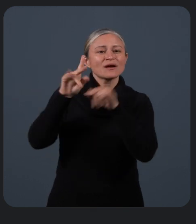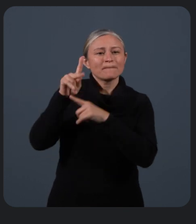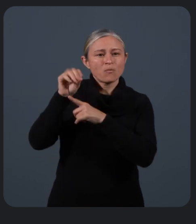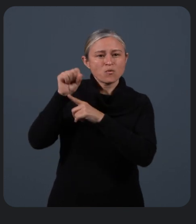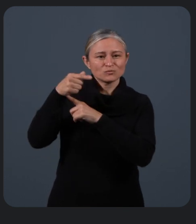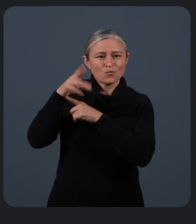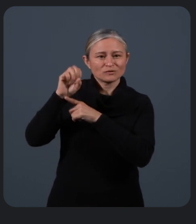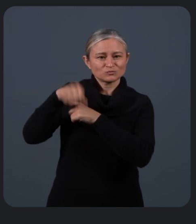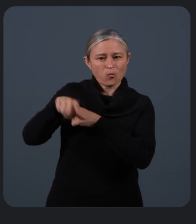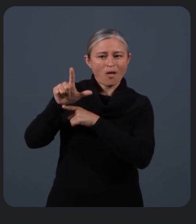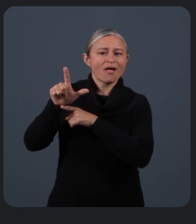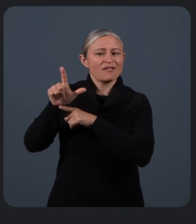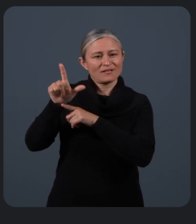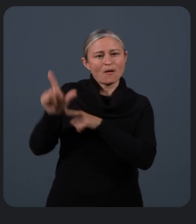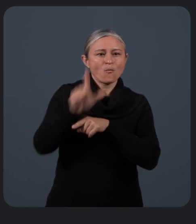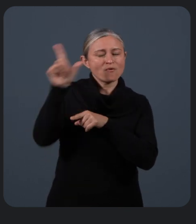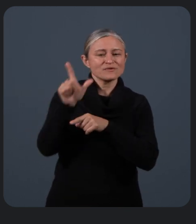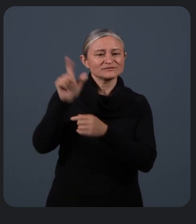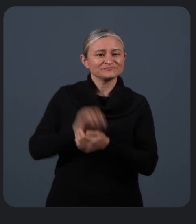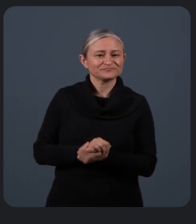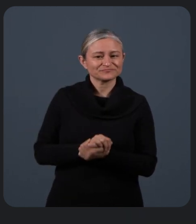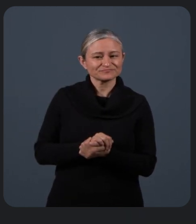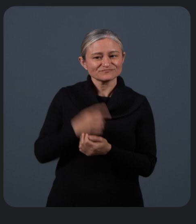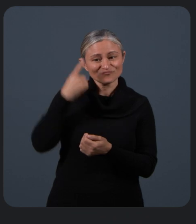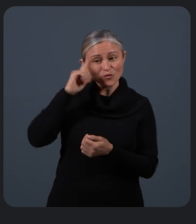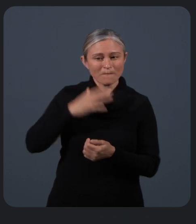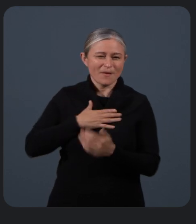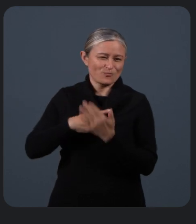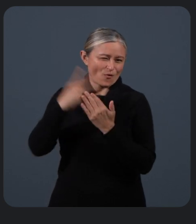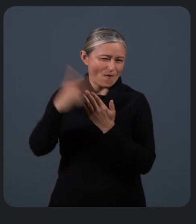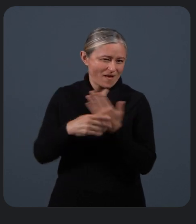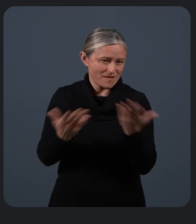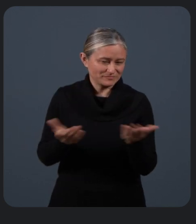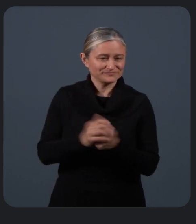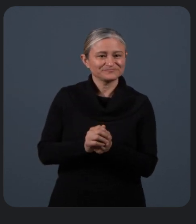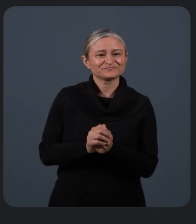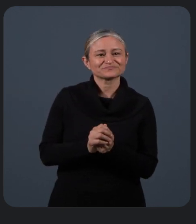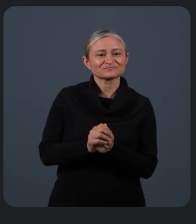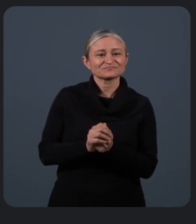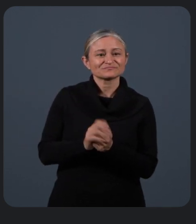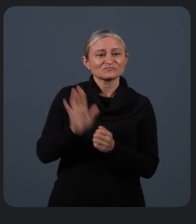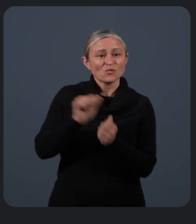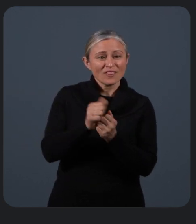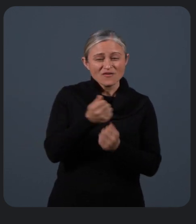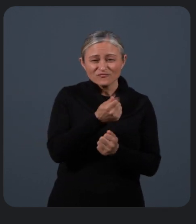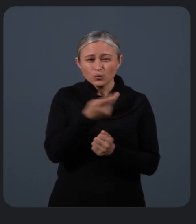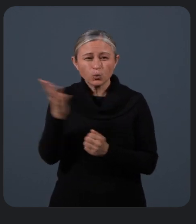language. These are just a few new ways Google Cloud is helping